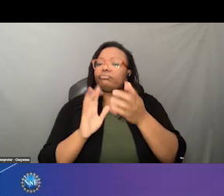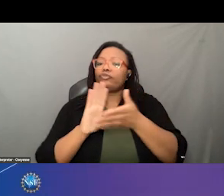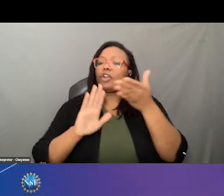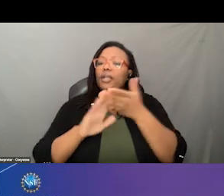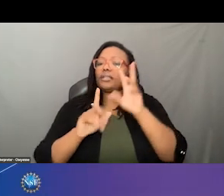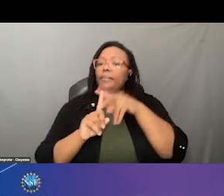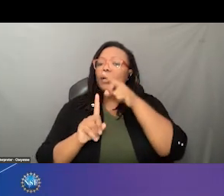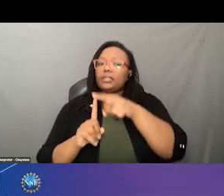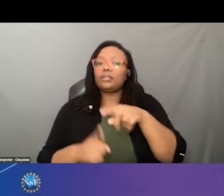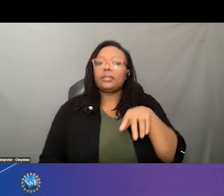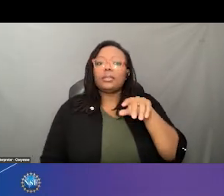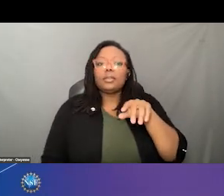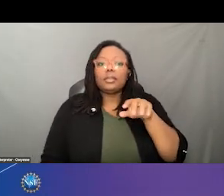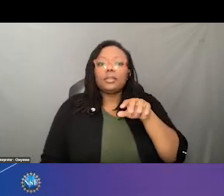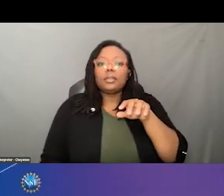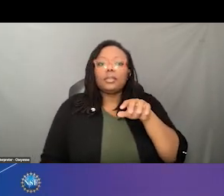And the PAPPG really applies to everyone.